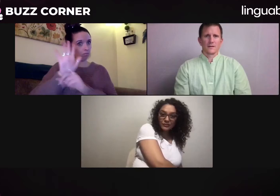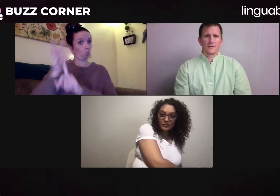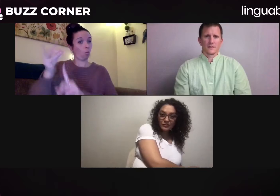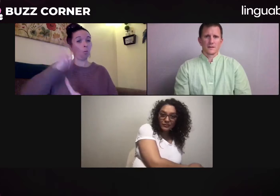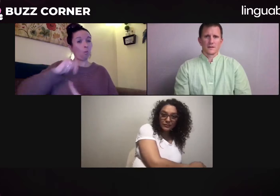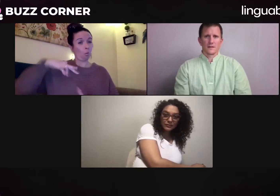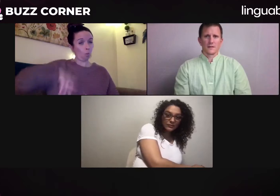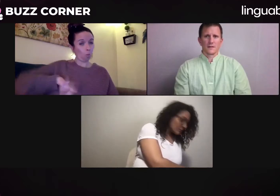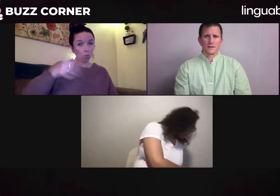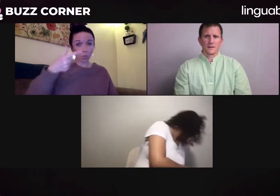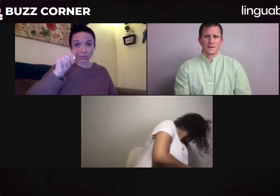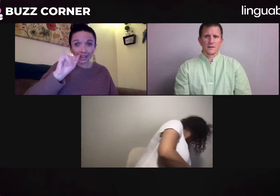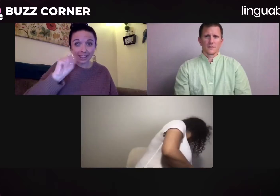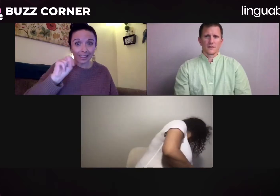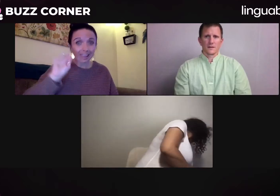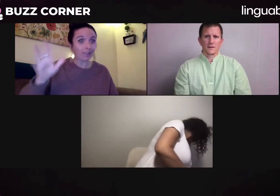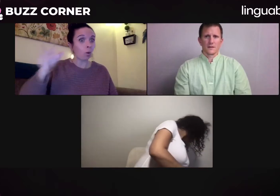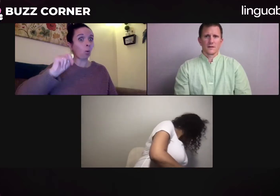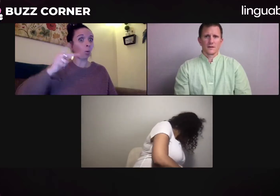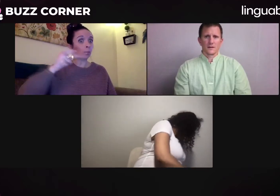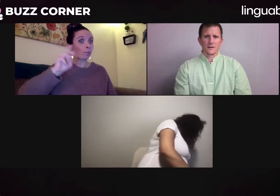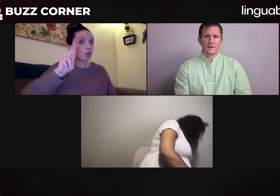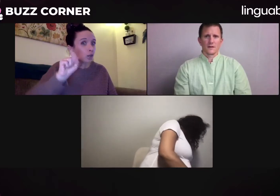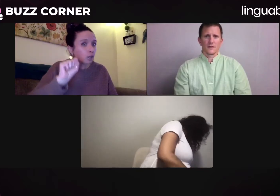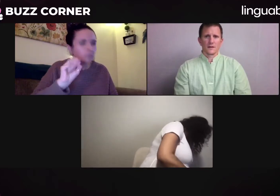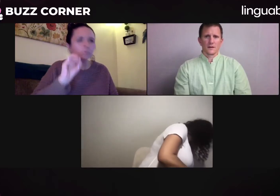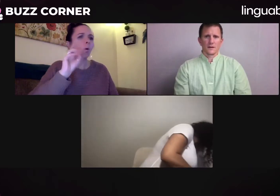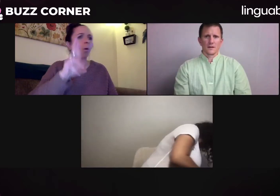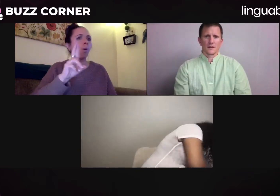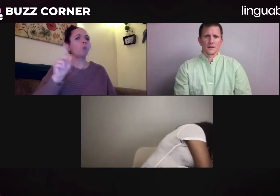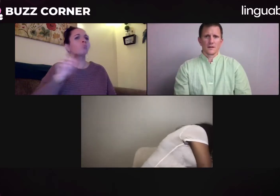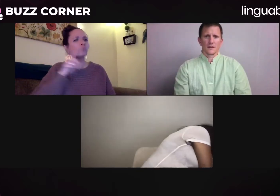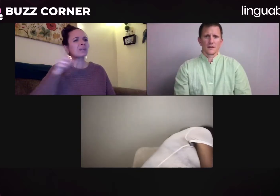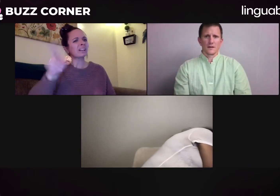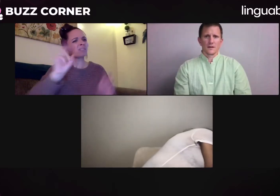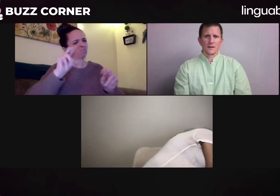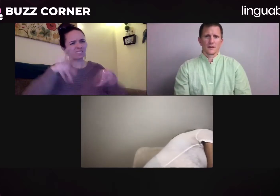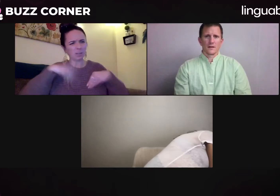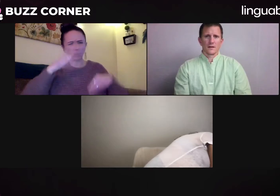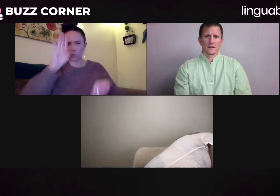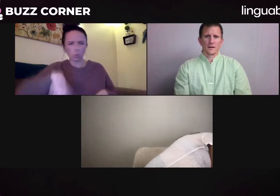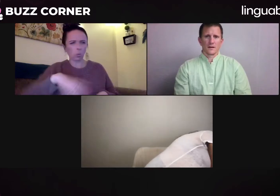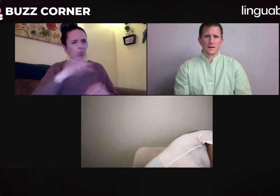And we're looking at how interpreters are thinking through whether and whether or not to an accepting an assignment